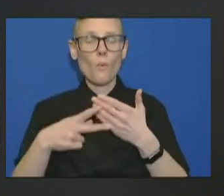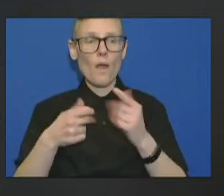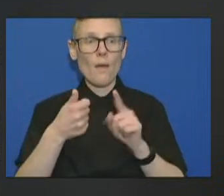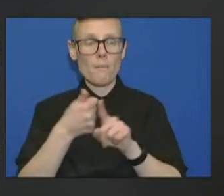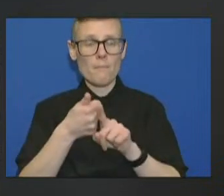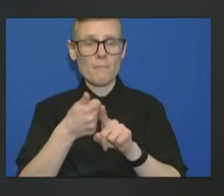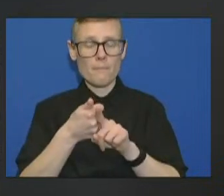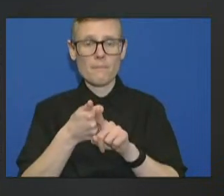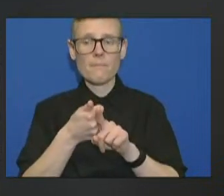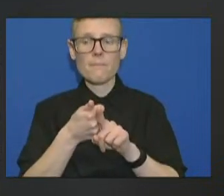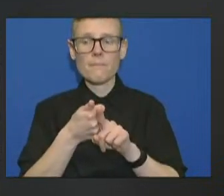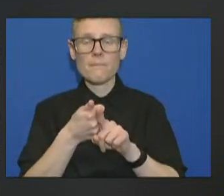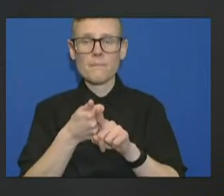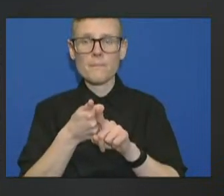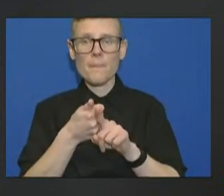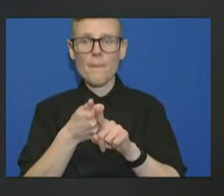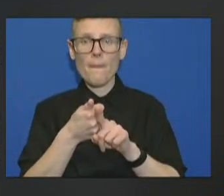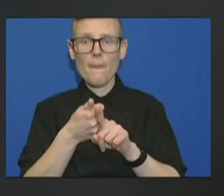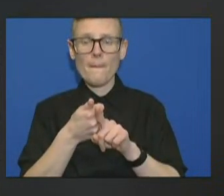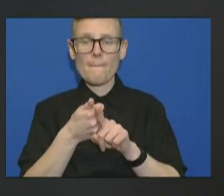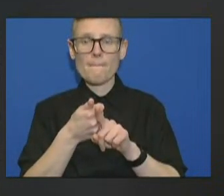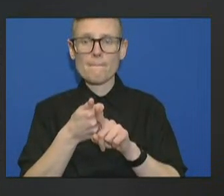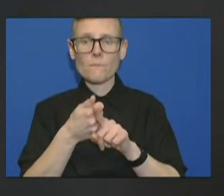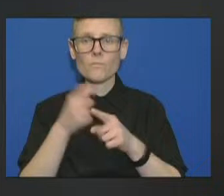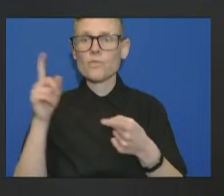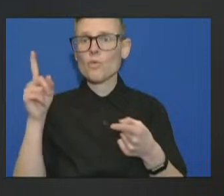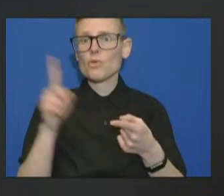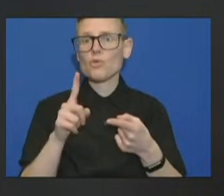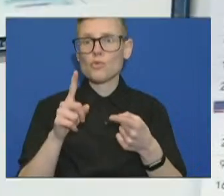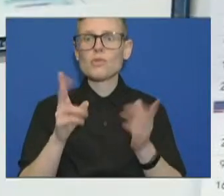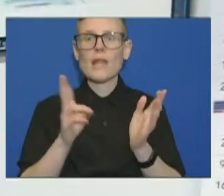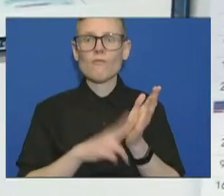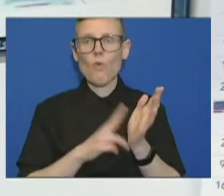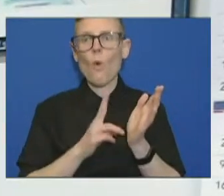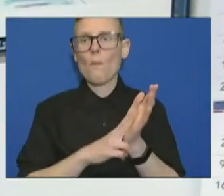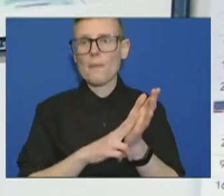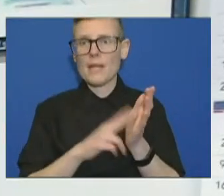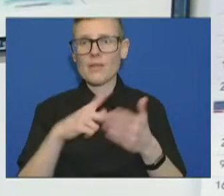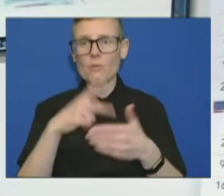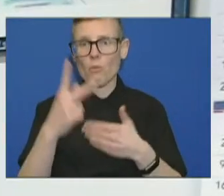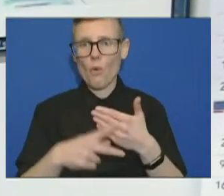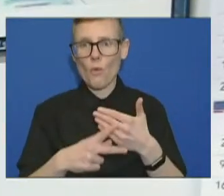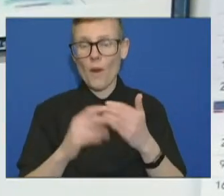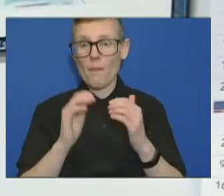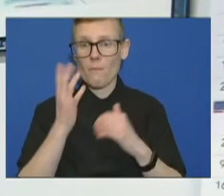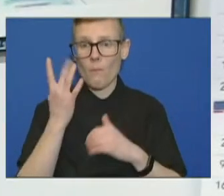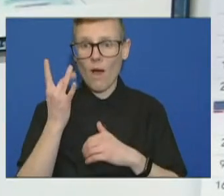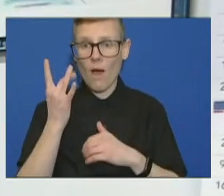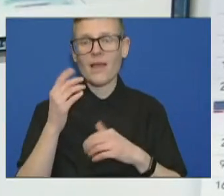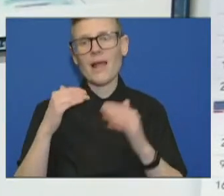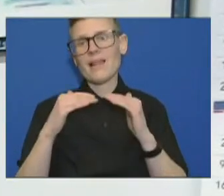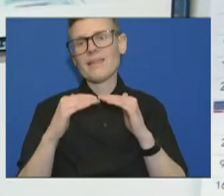today at the work session and